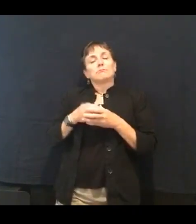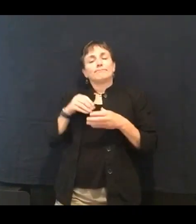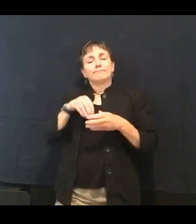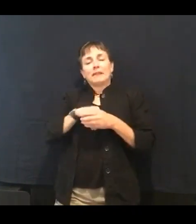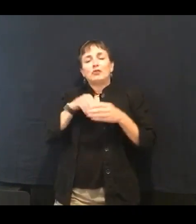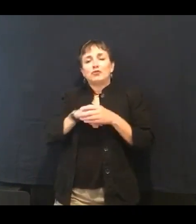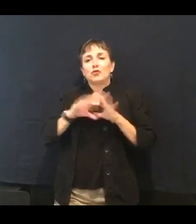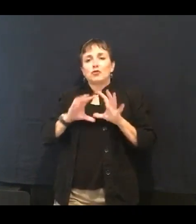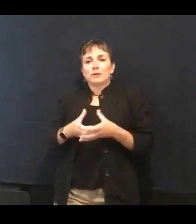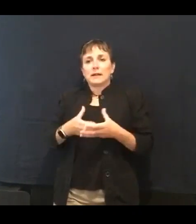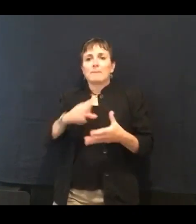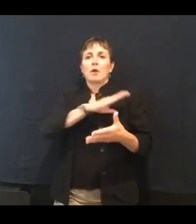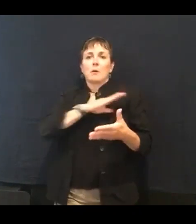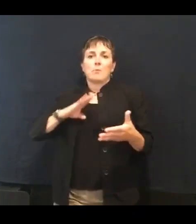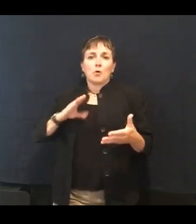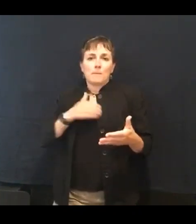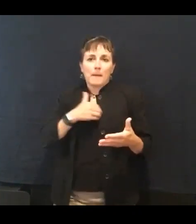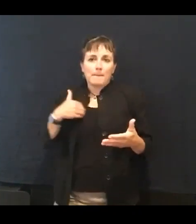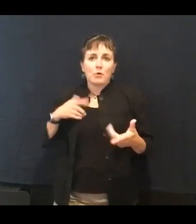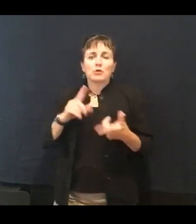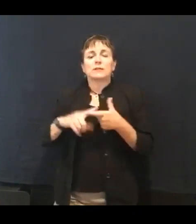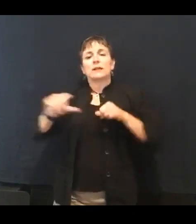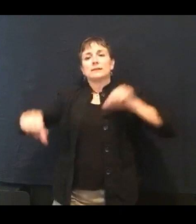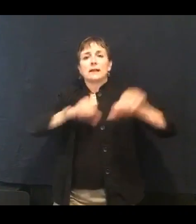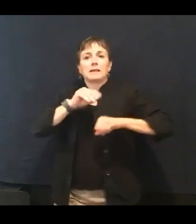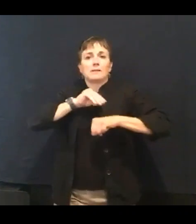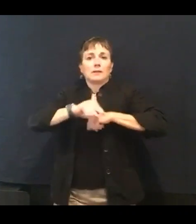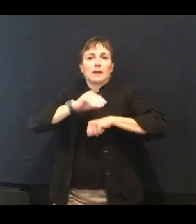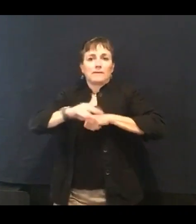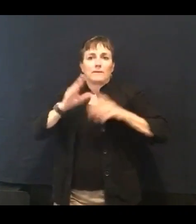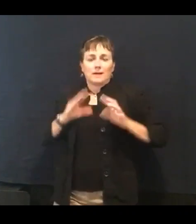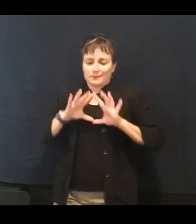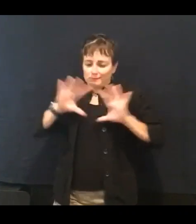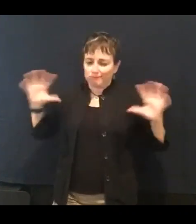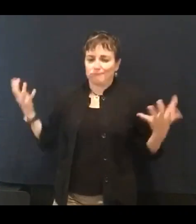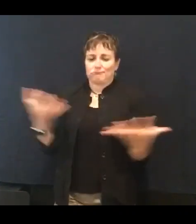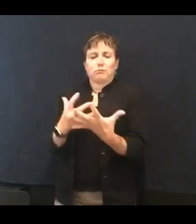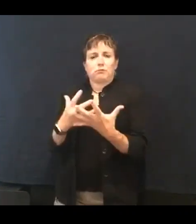board members and scientific advisors have made it possible to get this far.